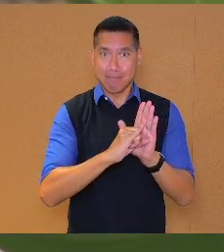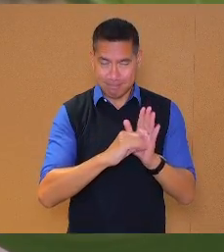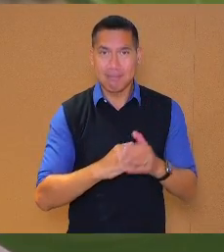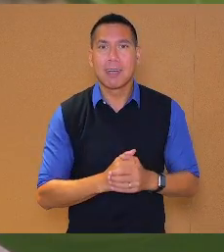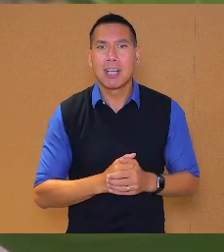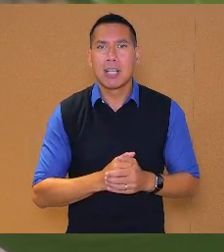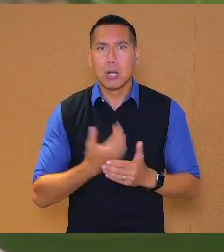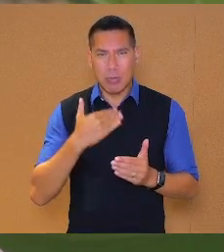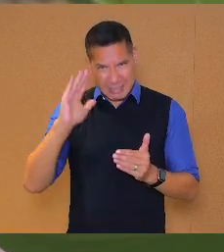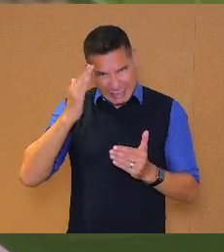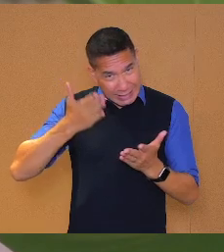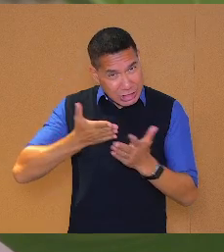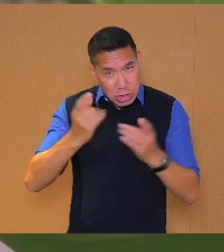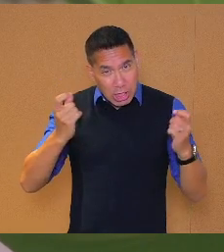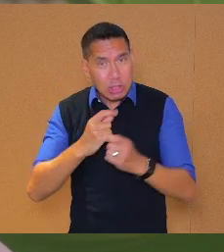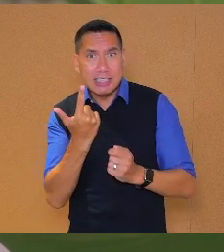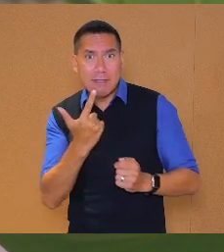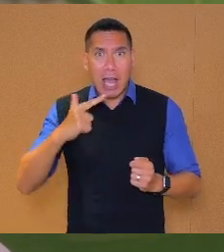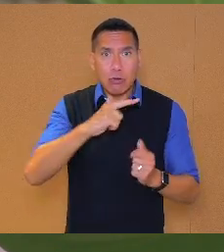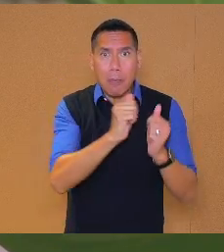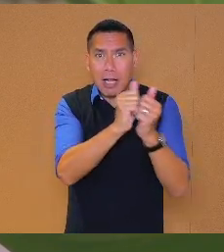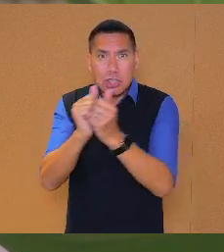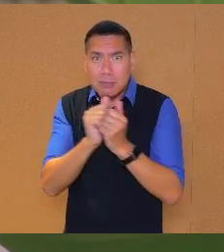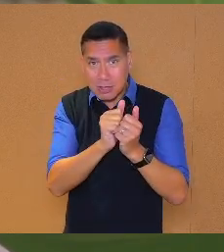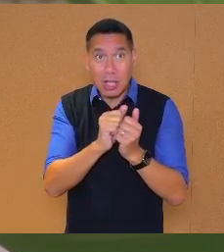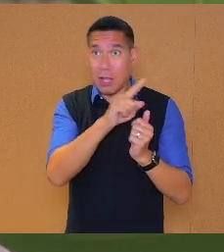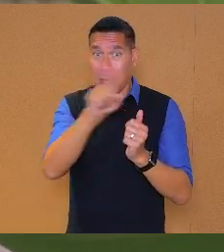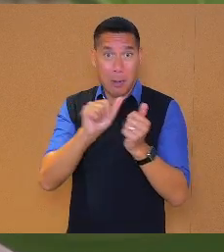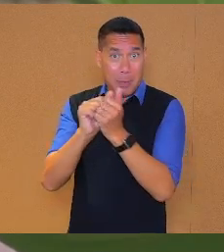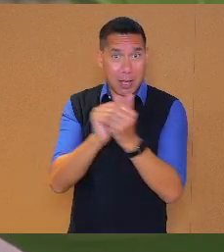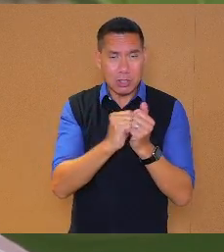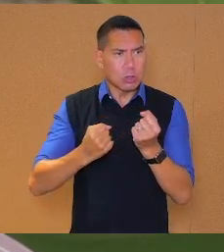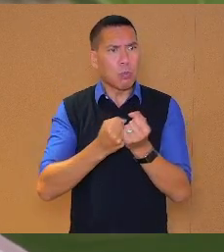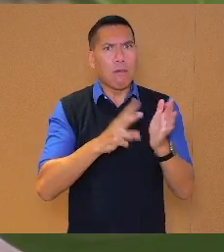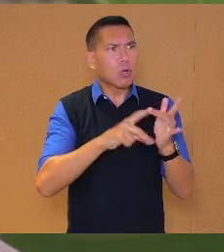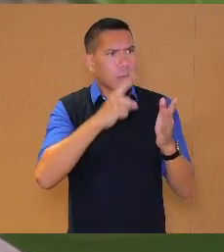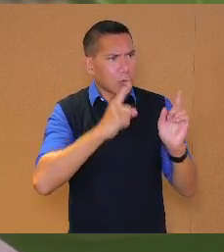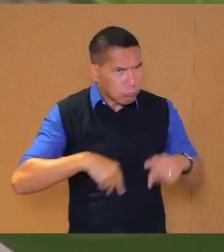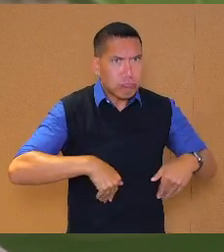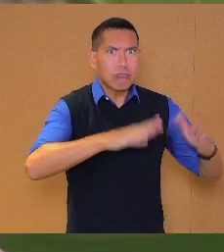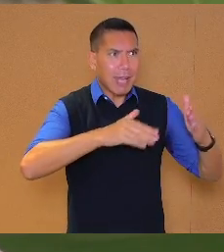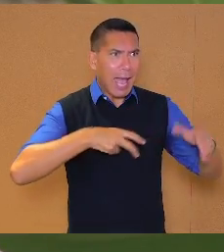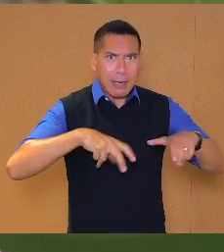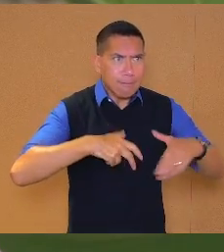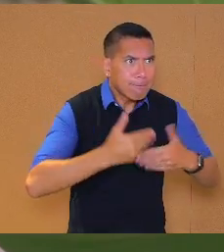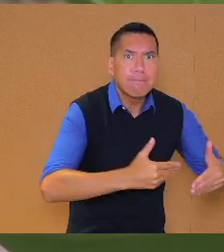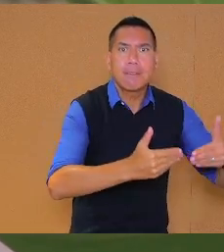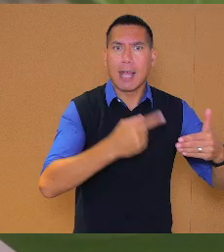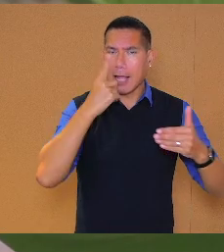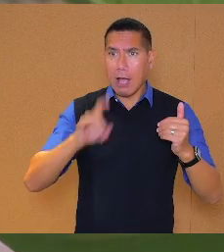partnerships. These partnerships support Victorians to get active, to increase the availability and